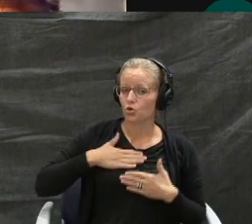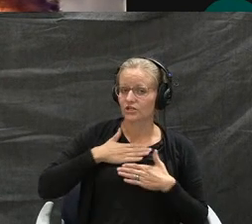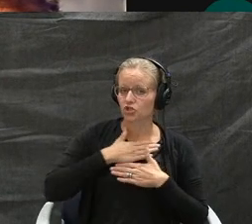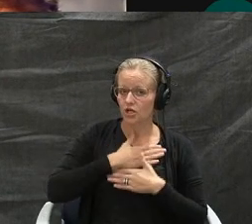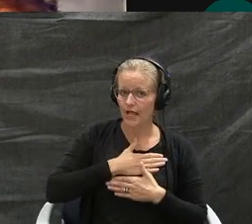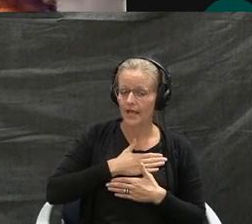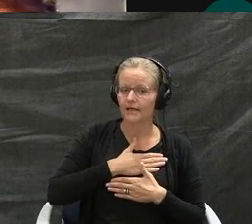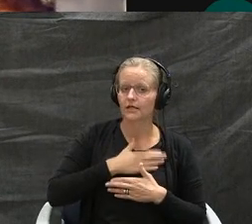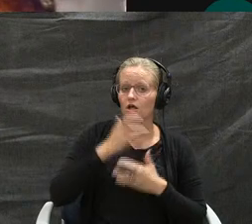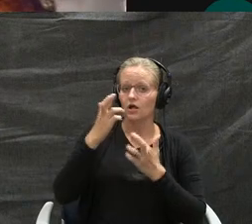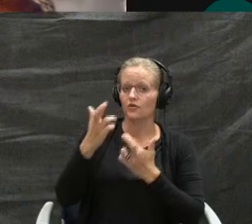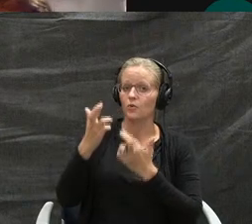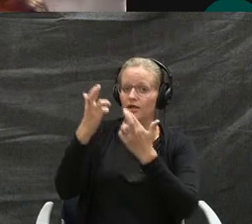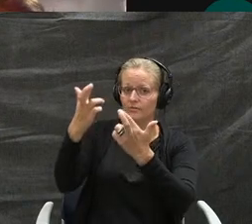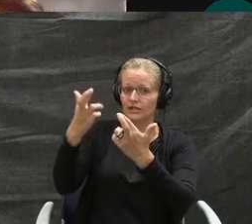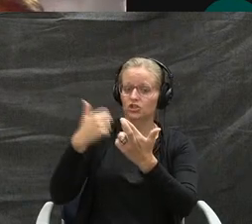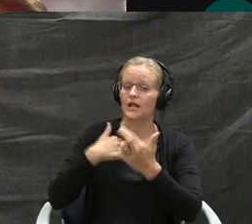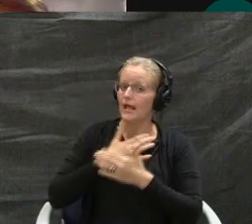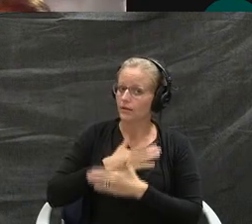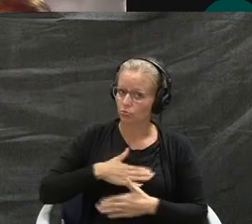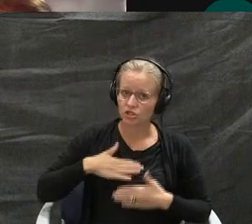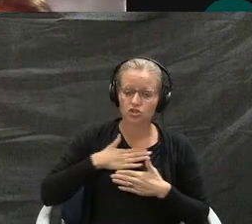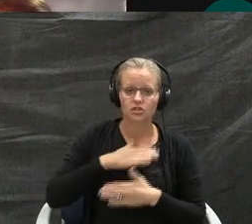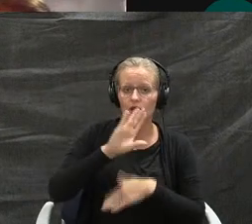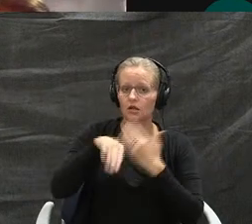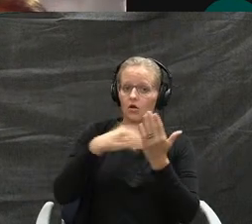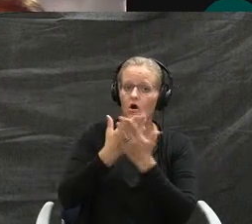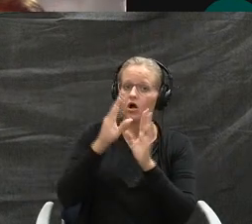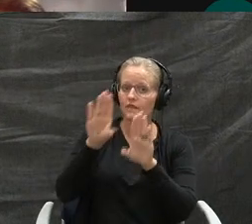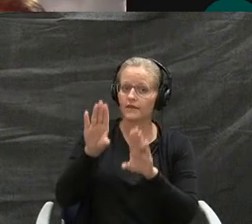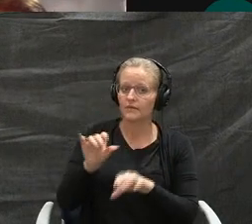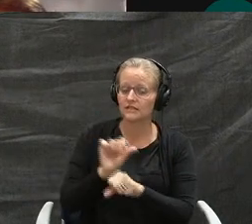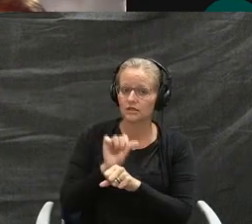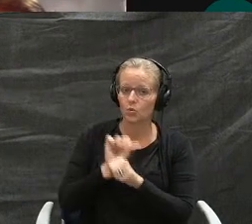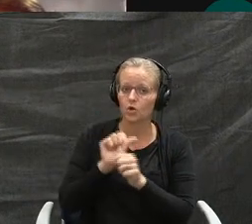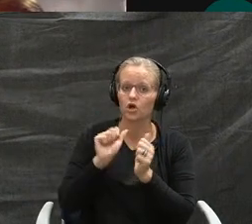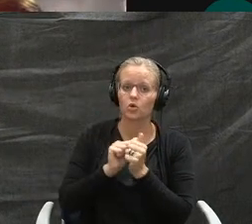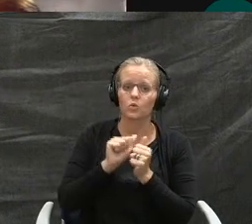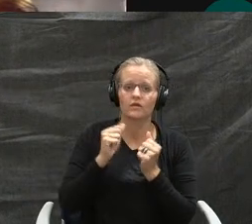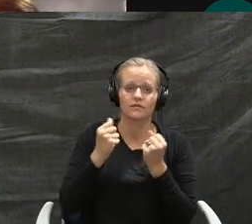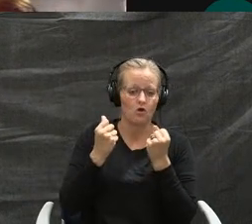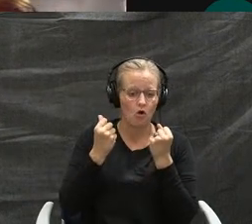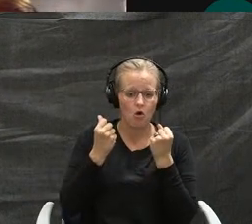and I appreciate all the amazing work. However committees have